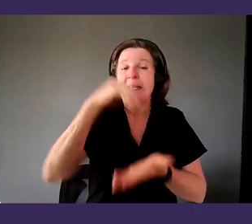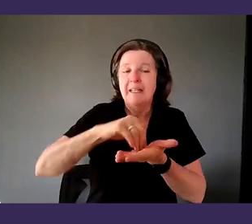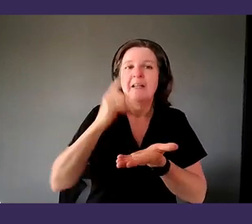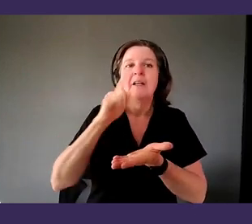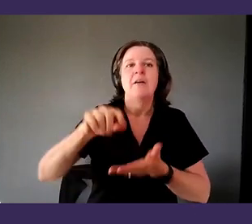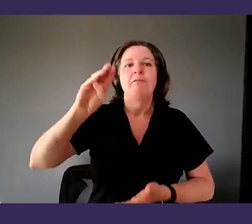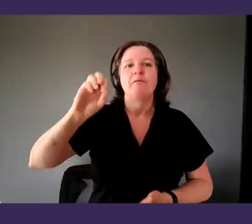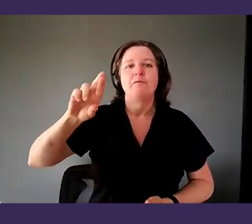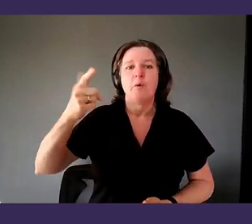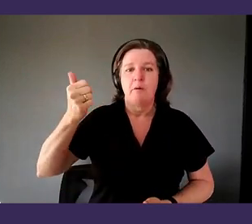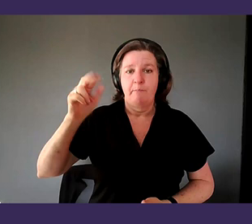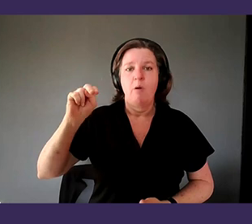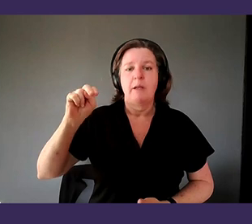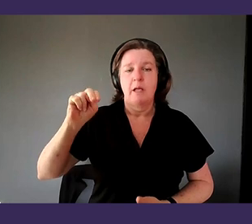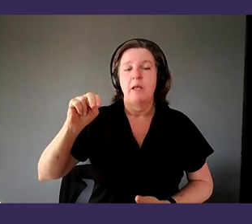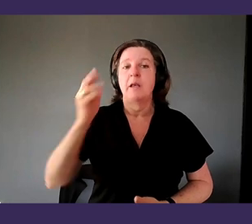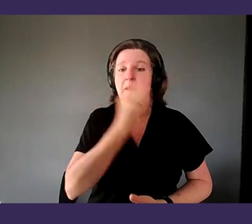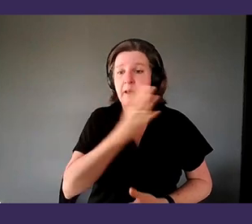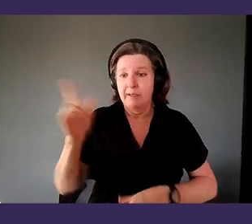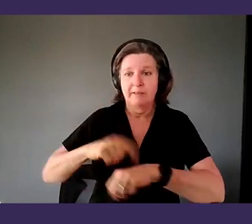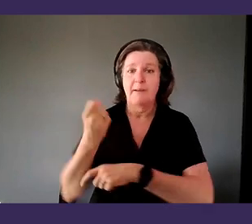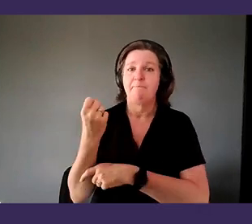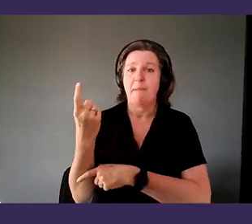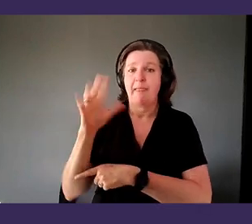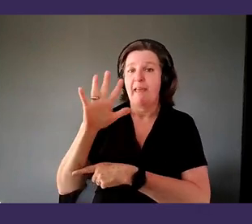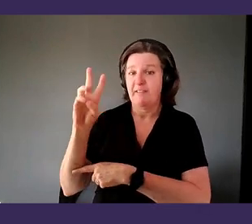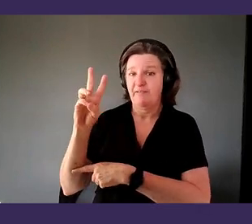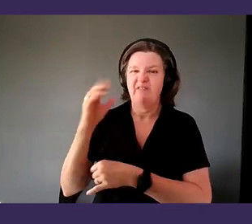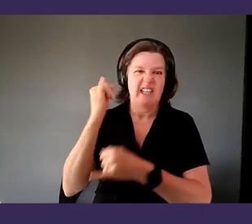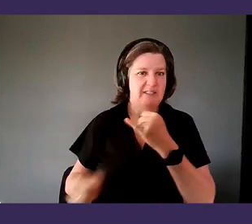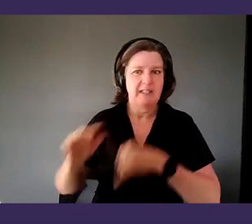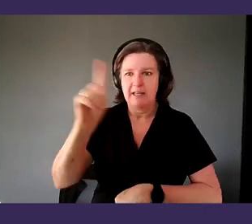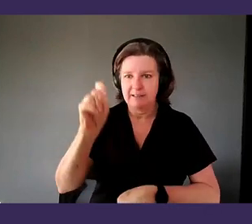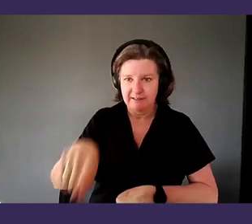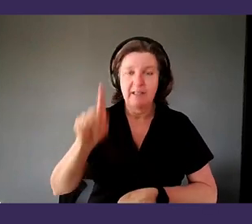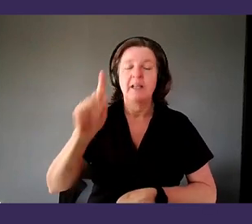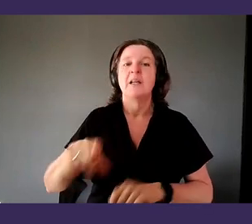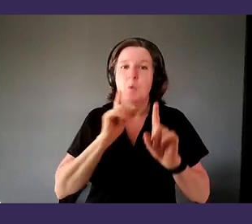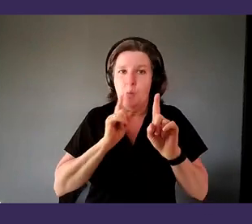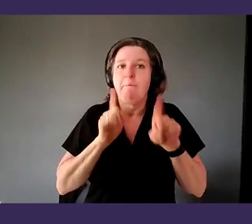And I do wanna note that it's 11:56, so this will be our final question and we have to answer it fairly quickly